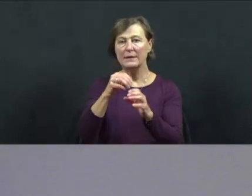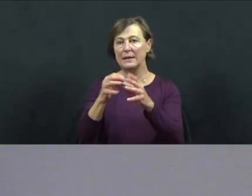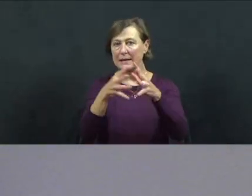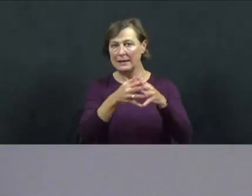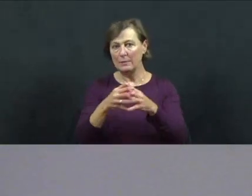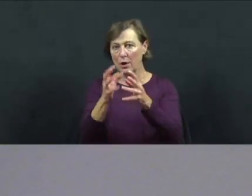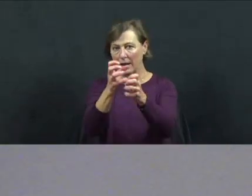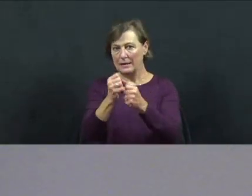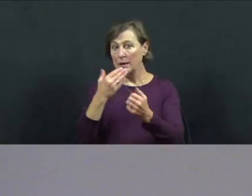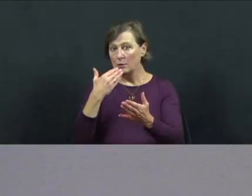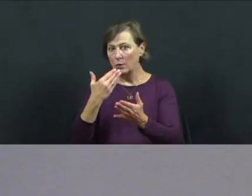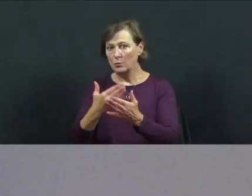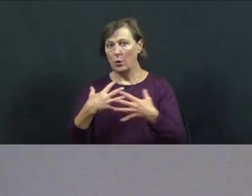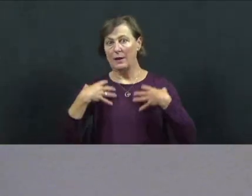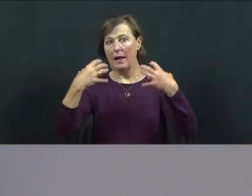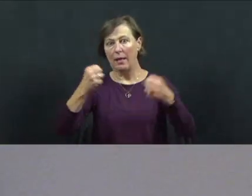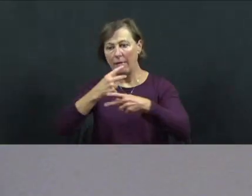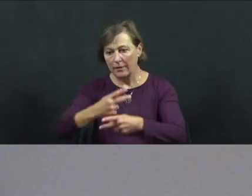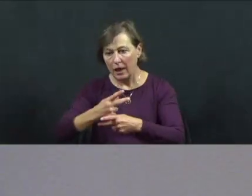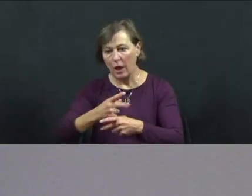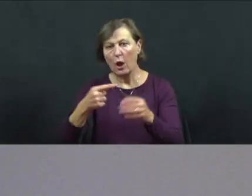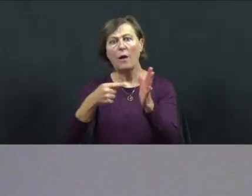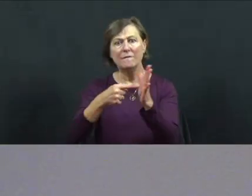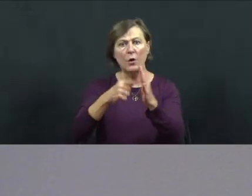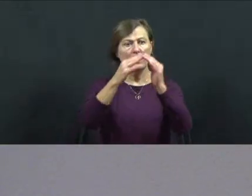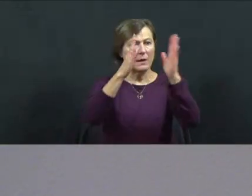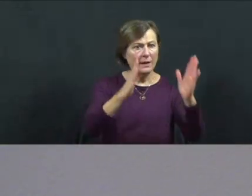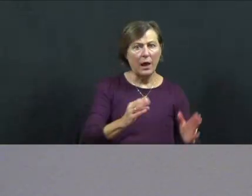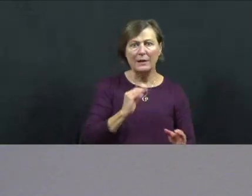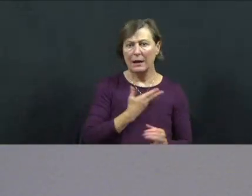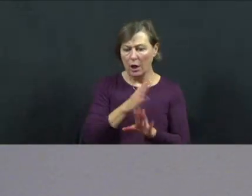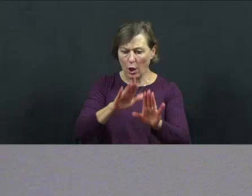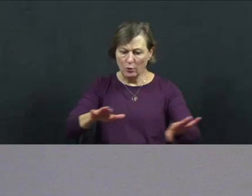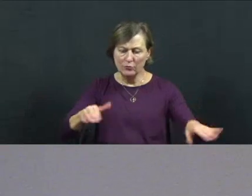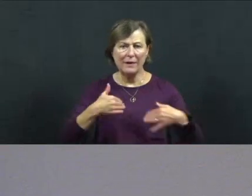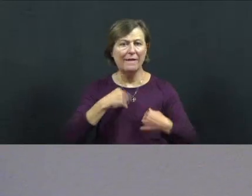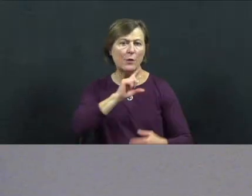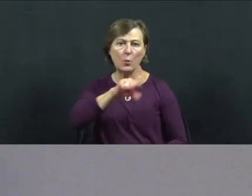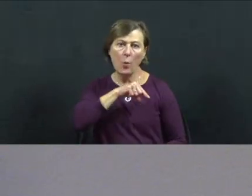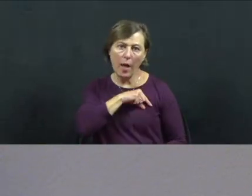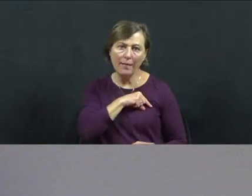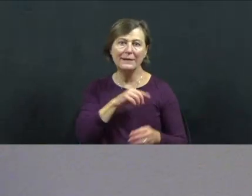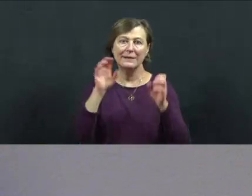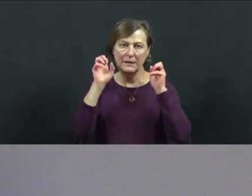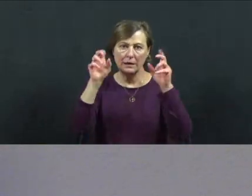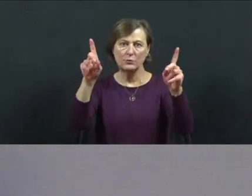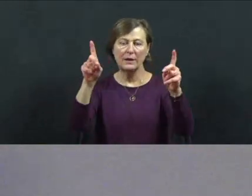and affordable housing, and our children get a quality education.